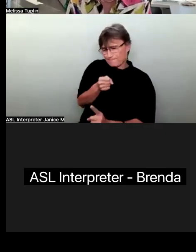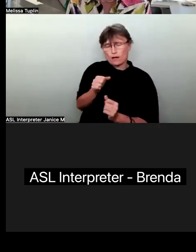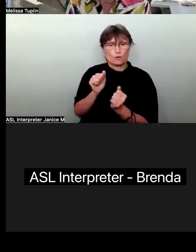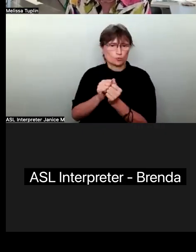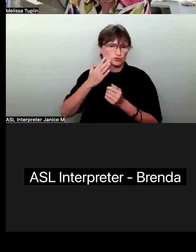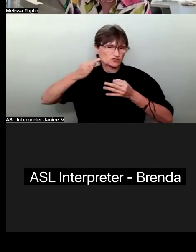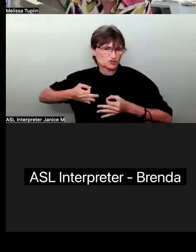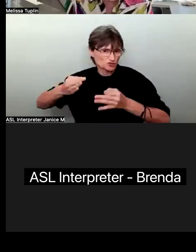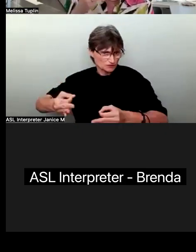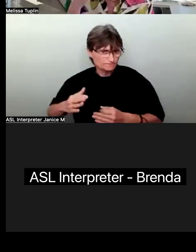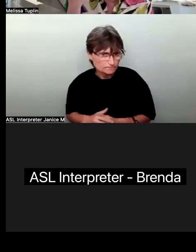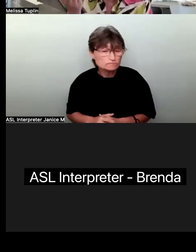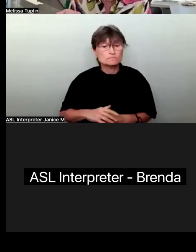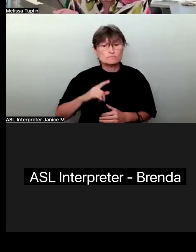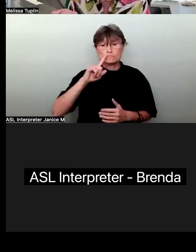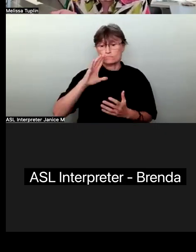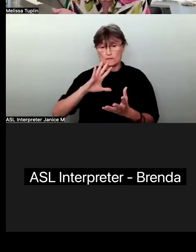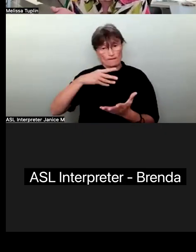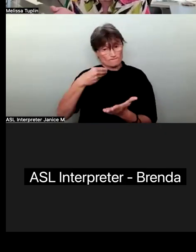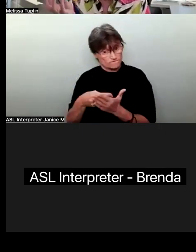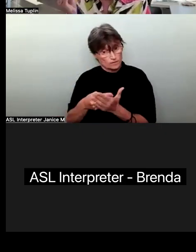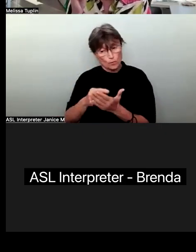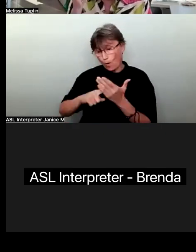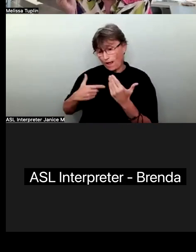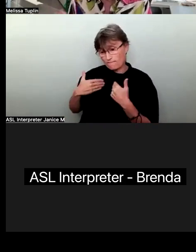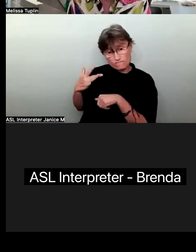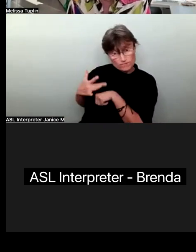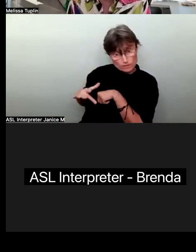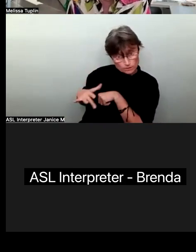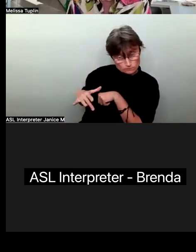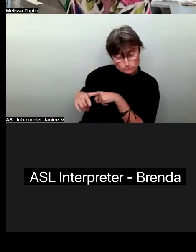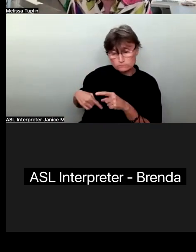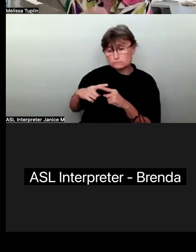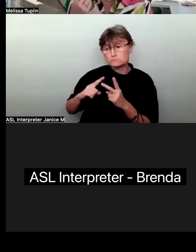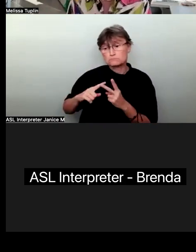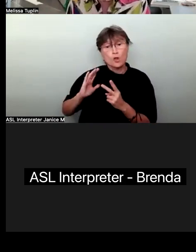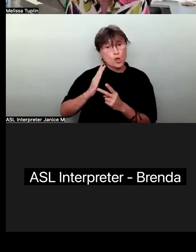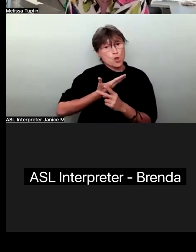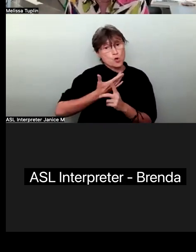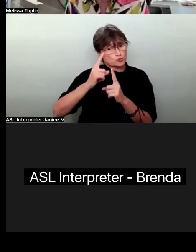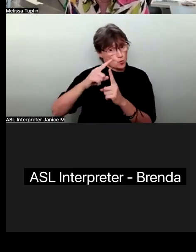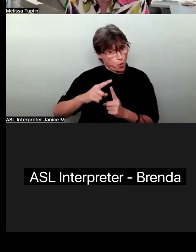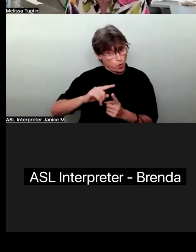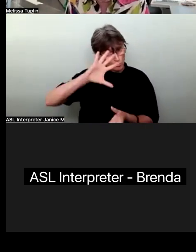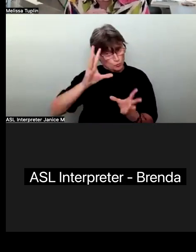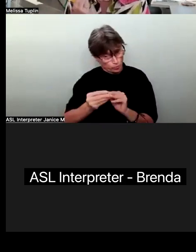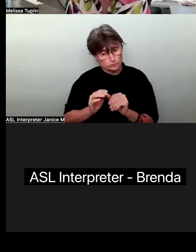a combination of the total funds available, the total score, funding request rating,